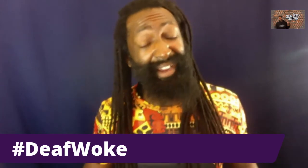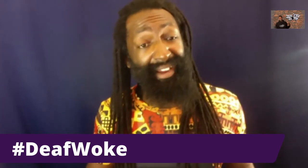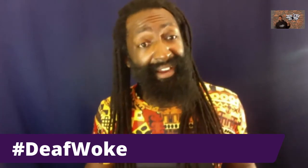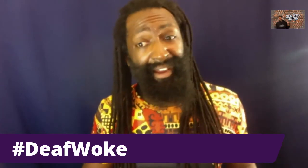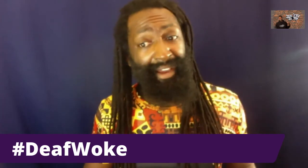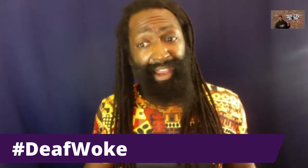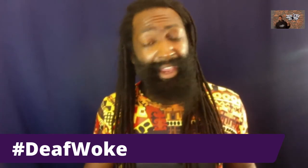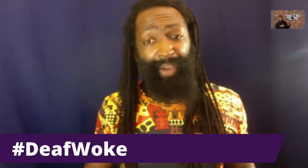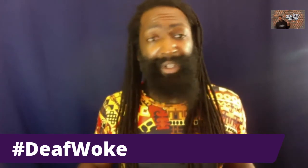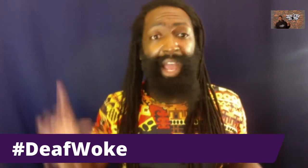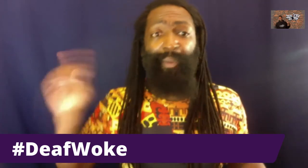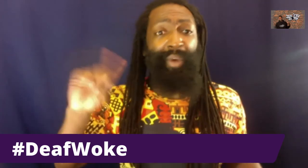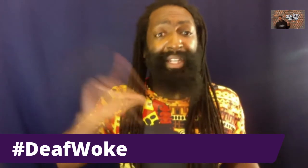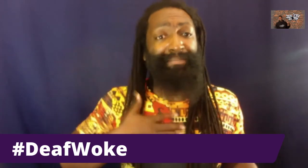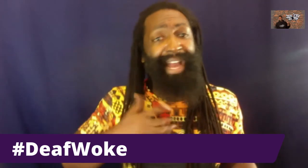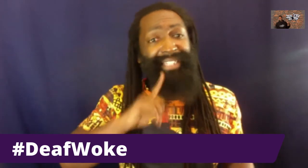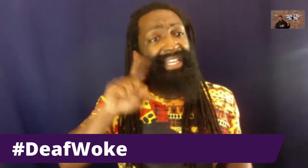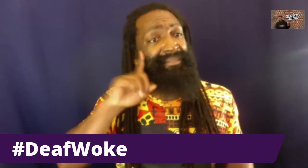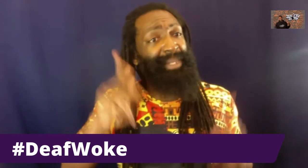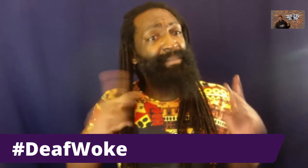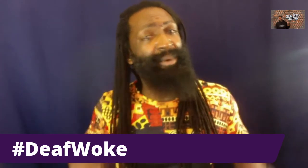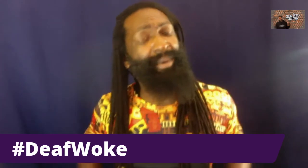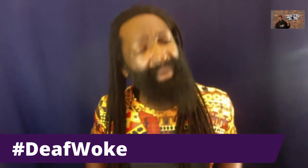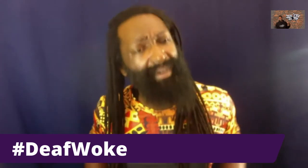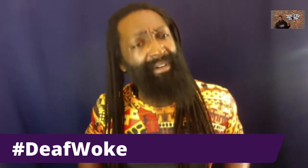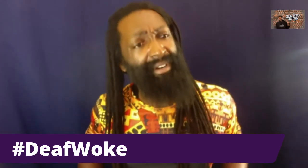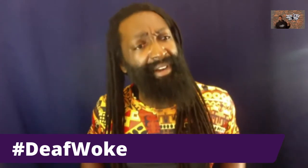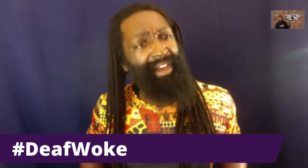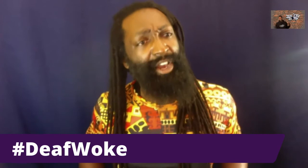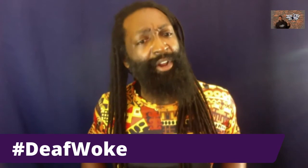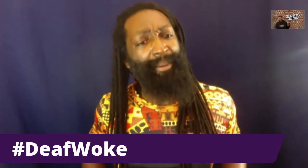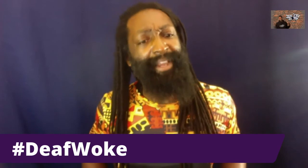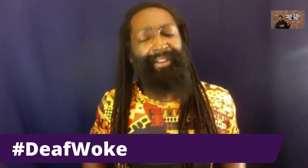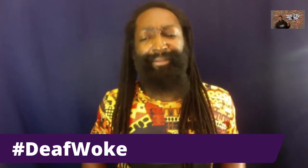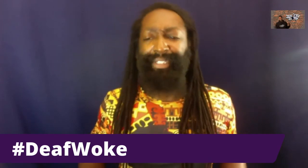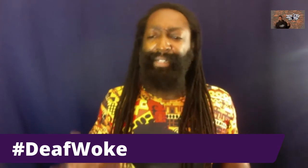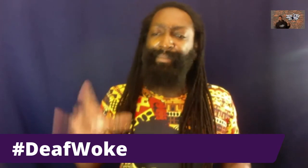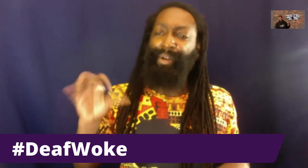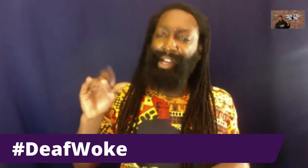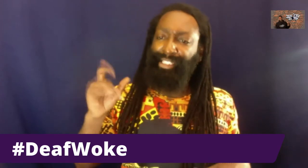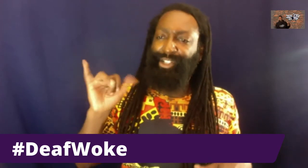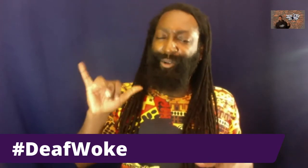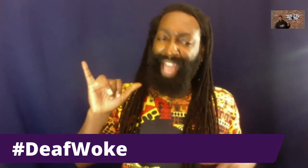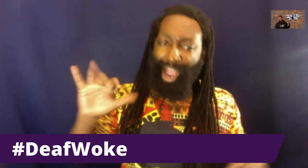That's how I knew, you know what I mean? That's his story. Where is my deaf people?